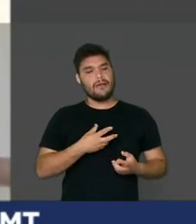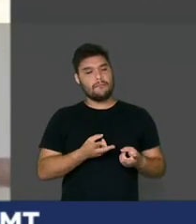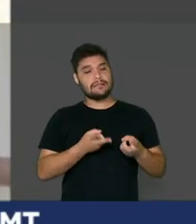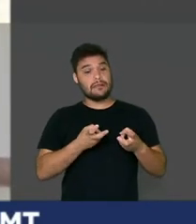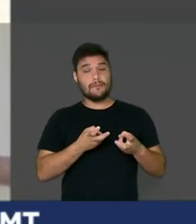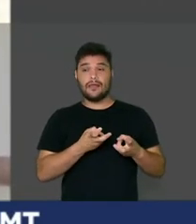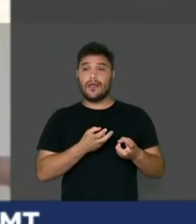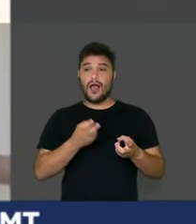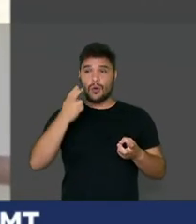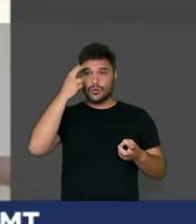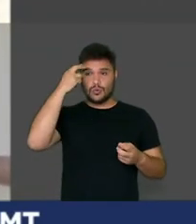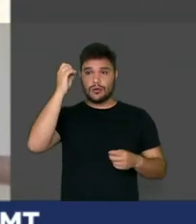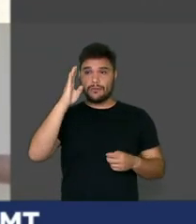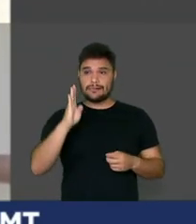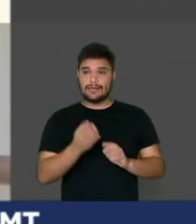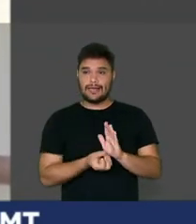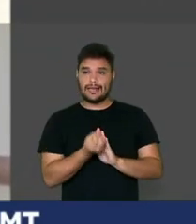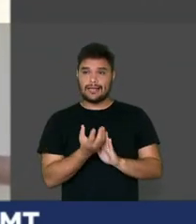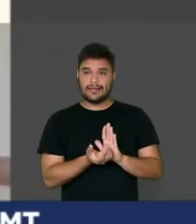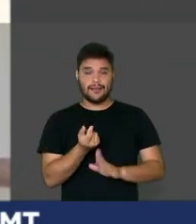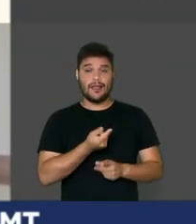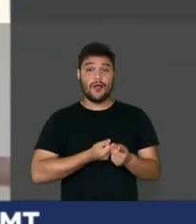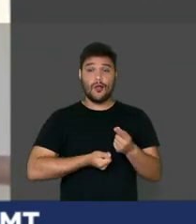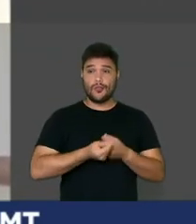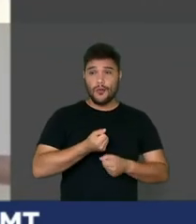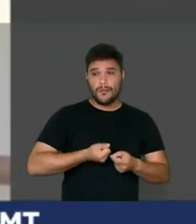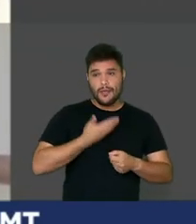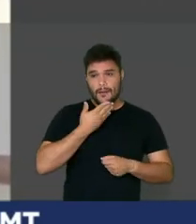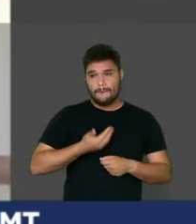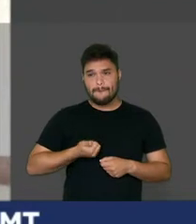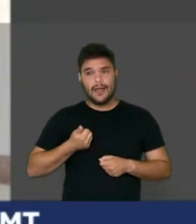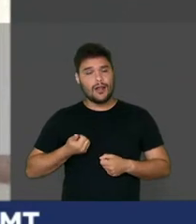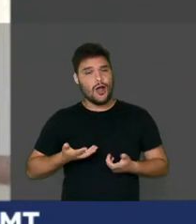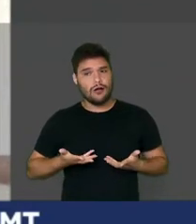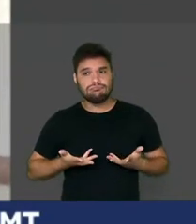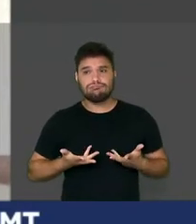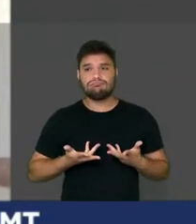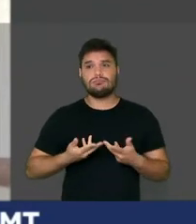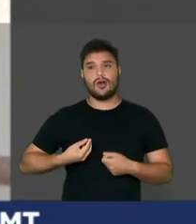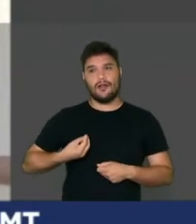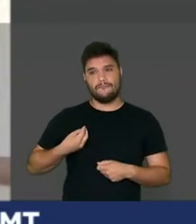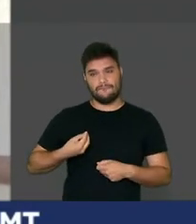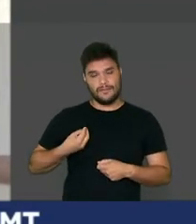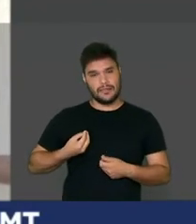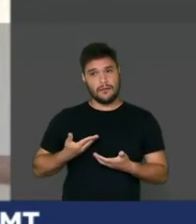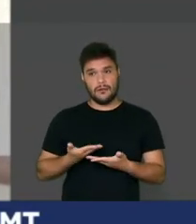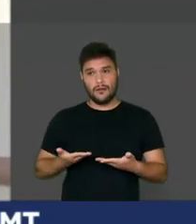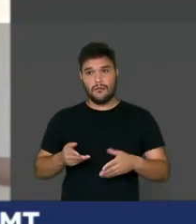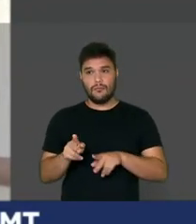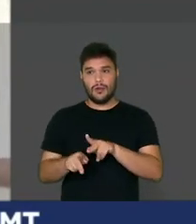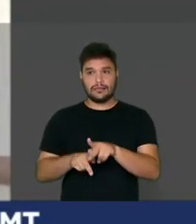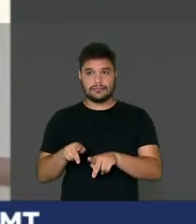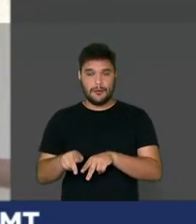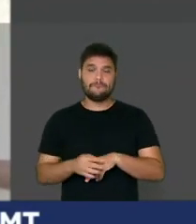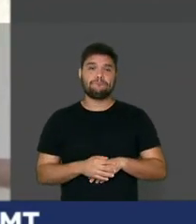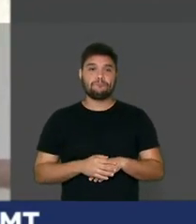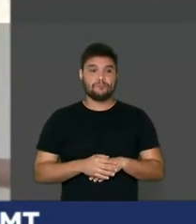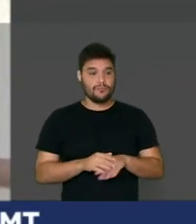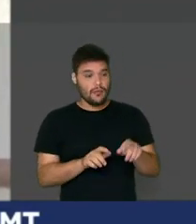DEPUTADAS TERÃO SENSIBILIDADE EM SABER QUE A CULTURA BRASILEIRA PRODUZ RENDA, PRODUZ CONDIÇÕES DE MELHOR QUALIDADE DE VIDA PARA TODA POPULAÇÃO. TODOS AQUELES QUE